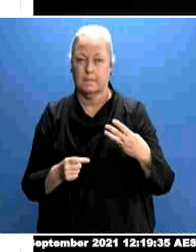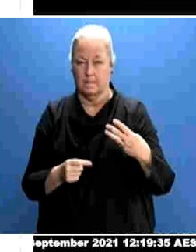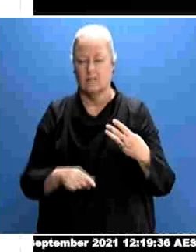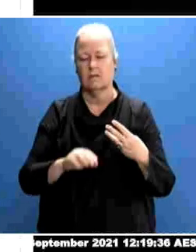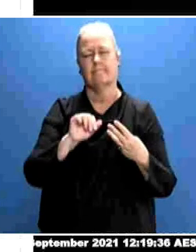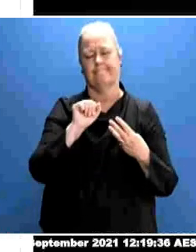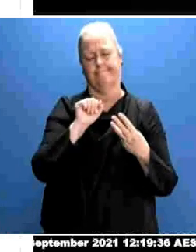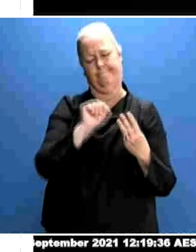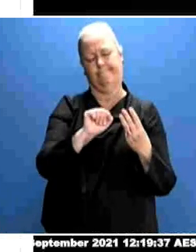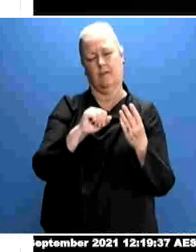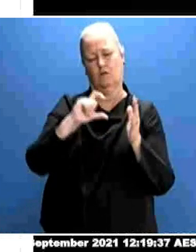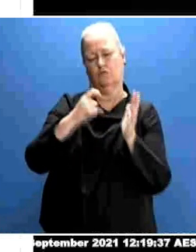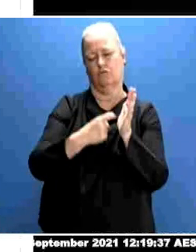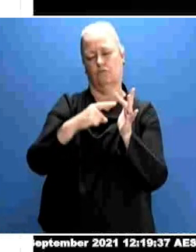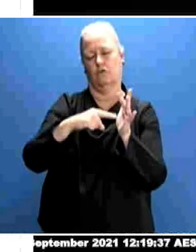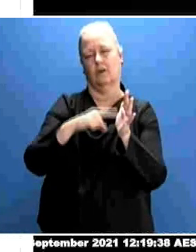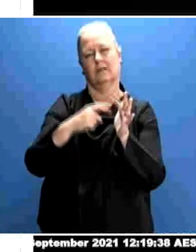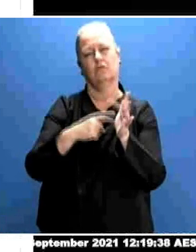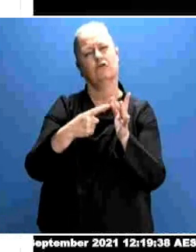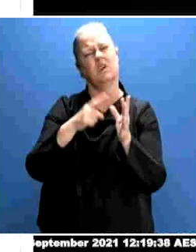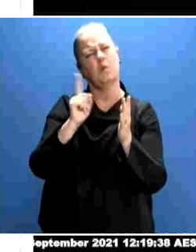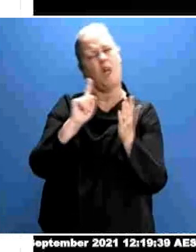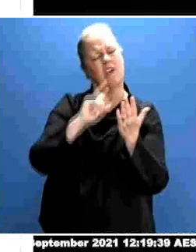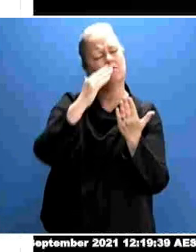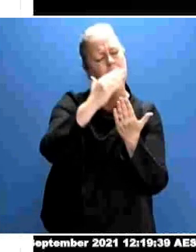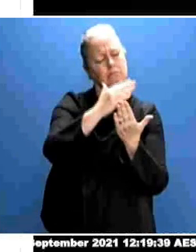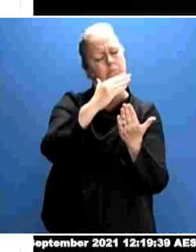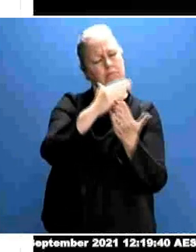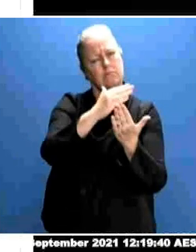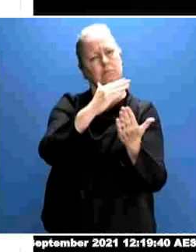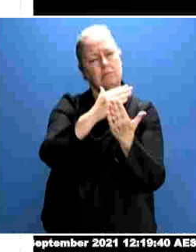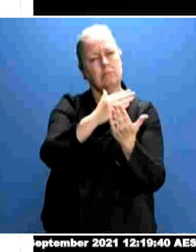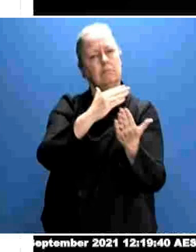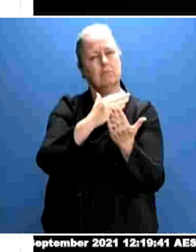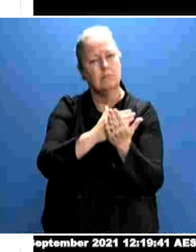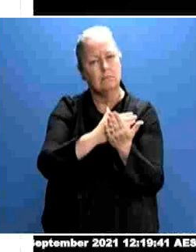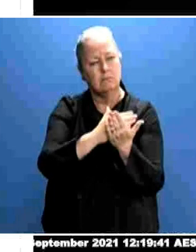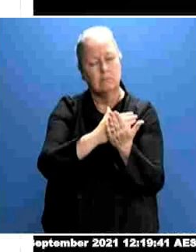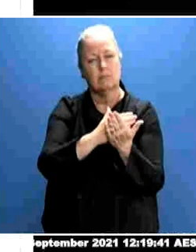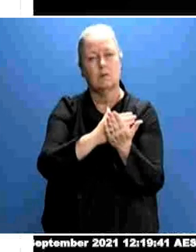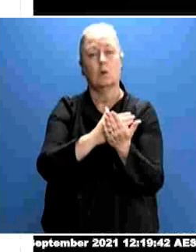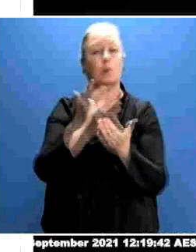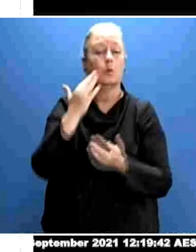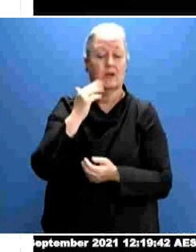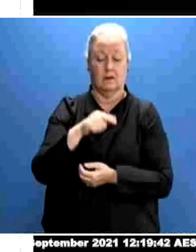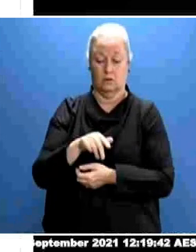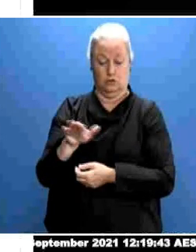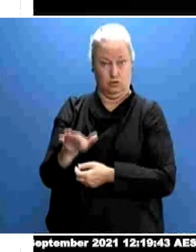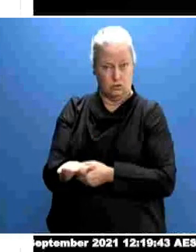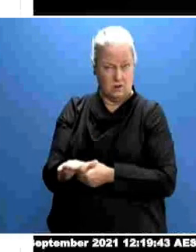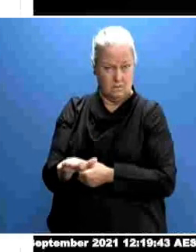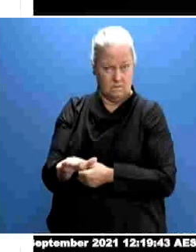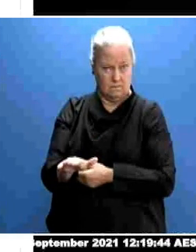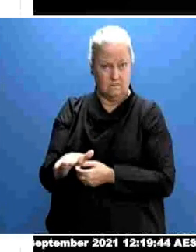what is the basis upon which a child might be deemed to go into